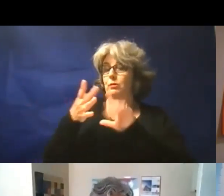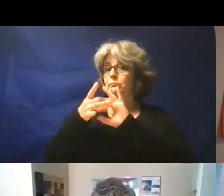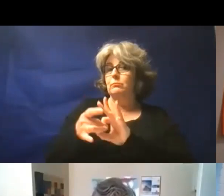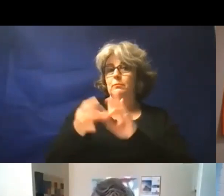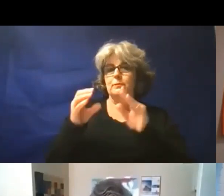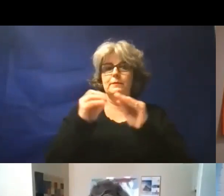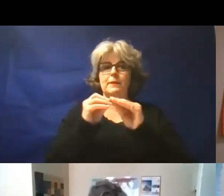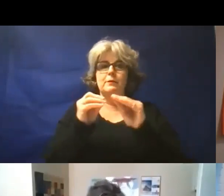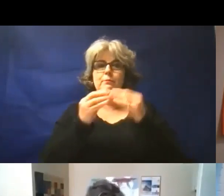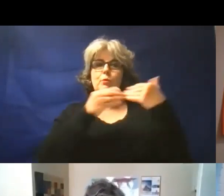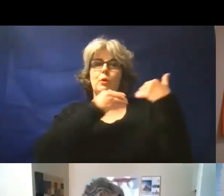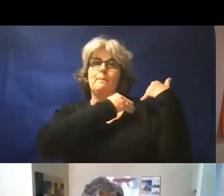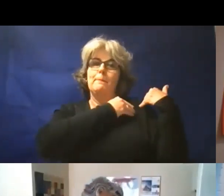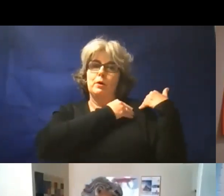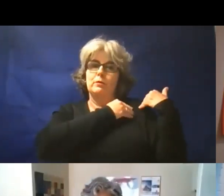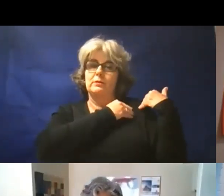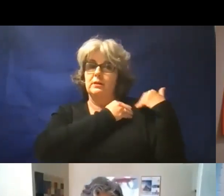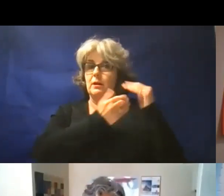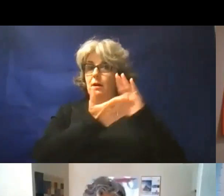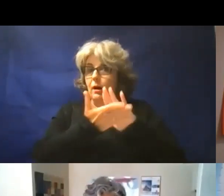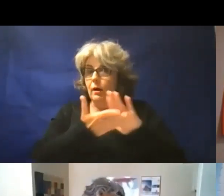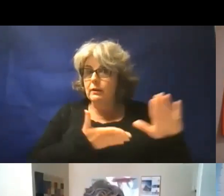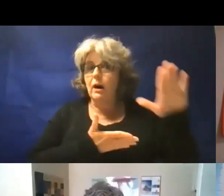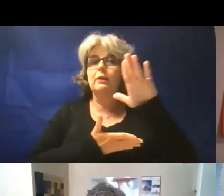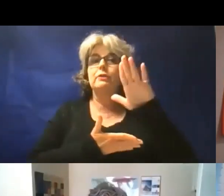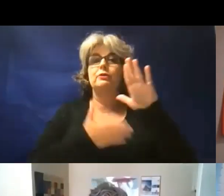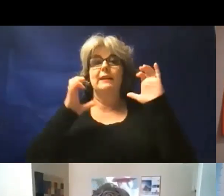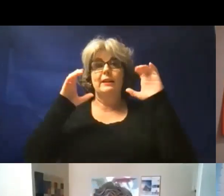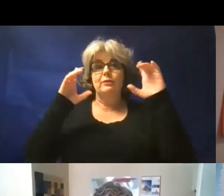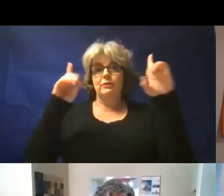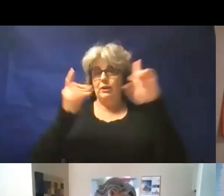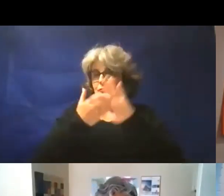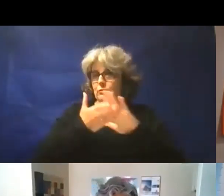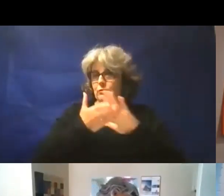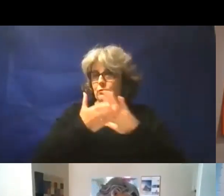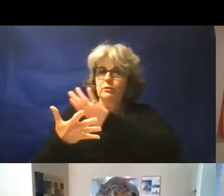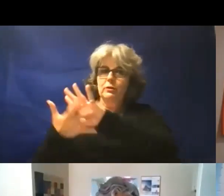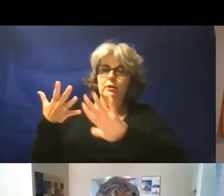put on individuals and offices and educational institutions to go and do that for themselves